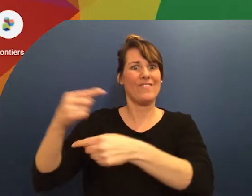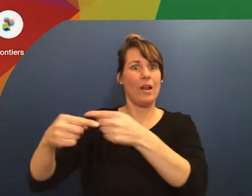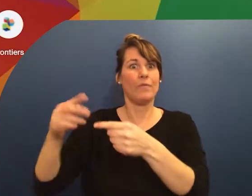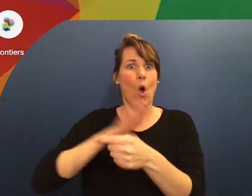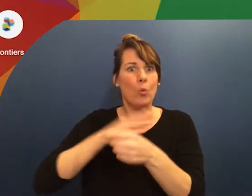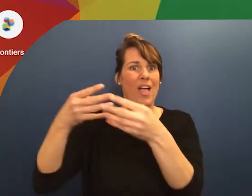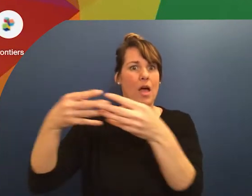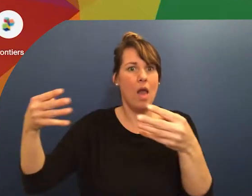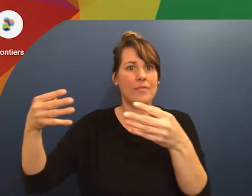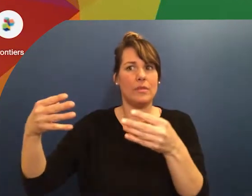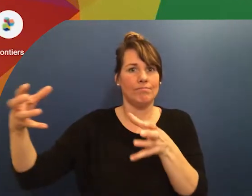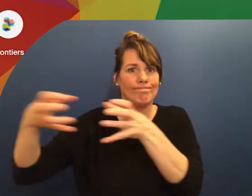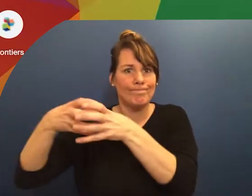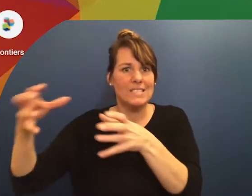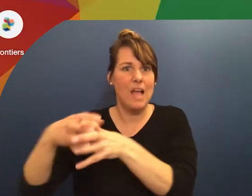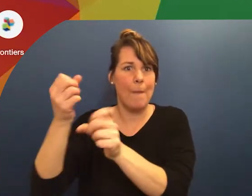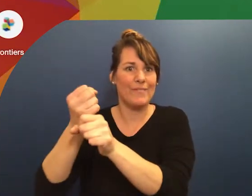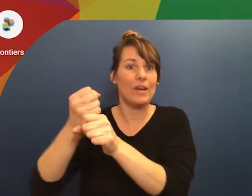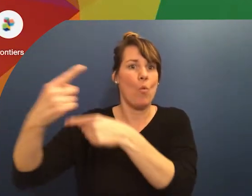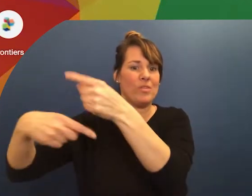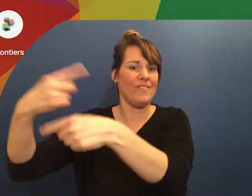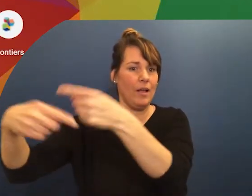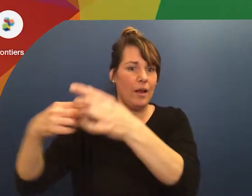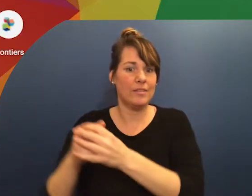Onno Crasborn and his team at Radboud University Nijmegen.